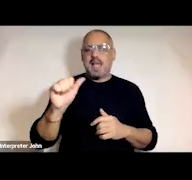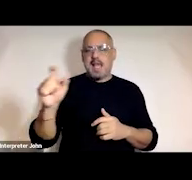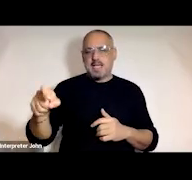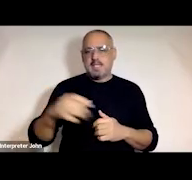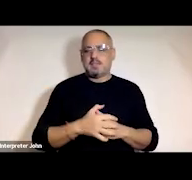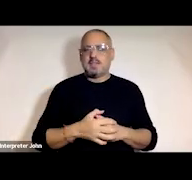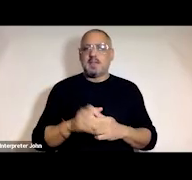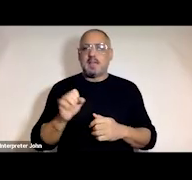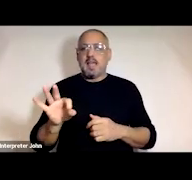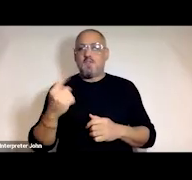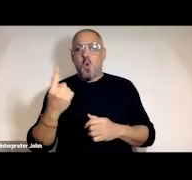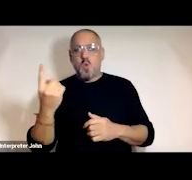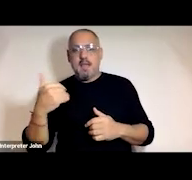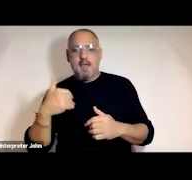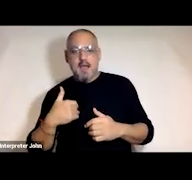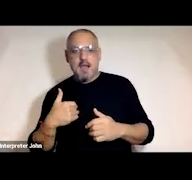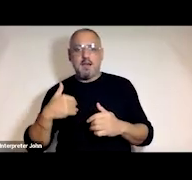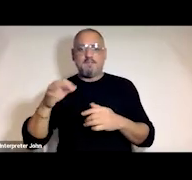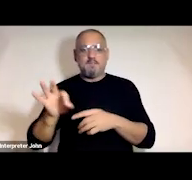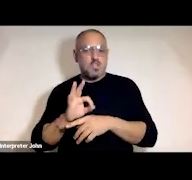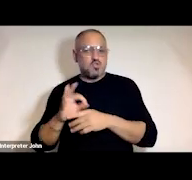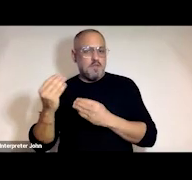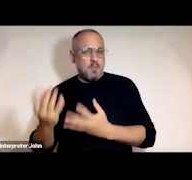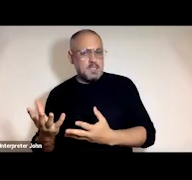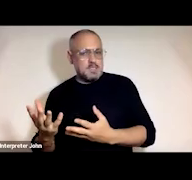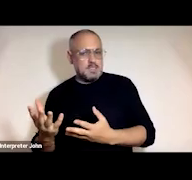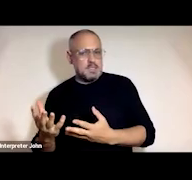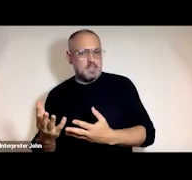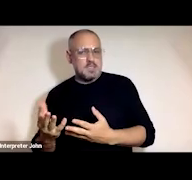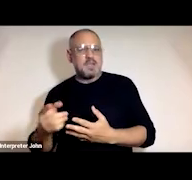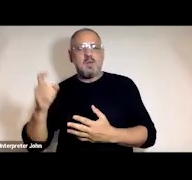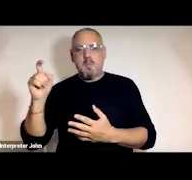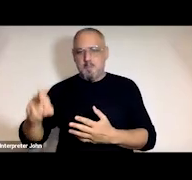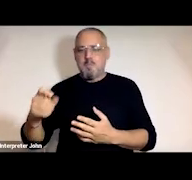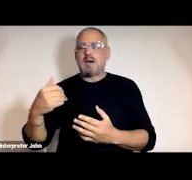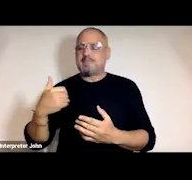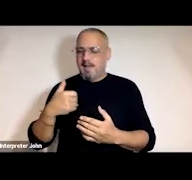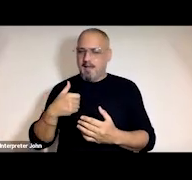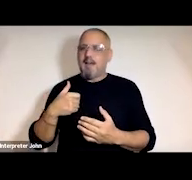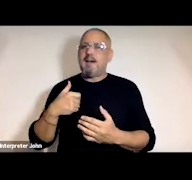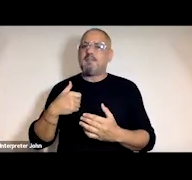But if only have the functional information, it has to be very detailed